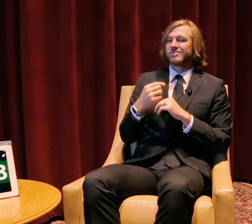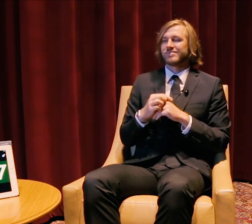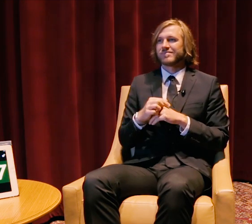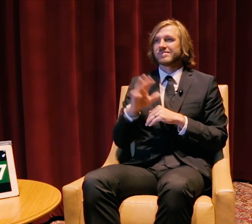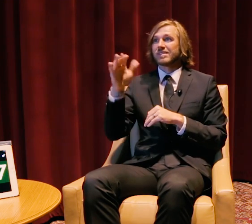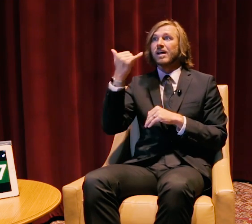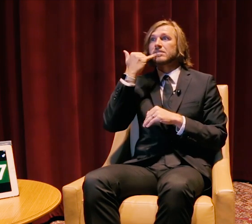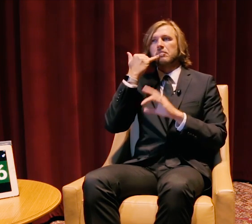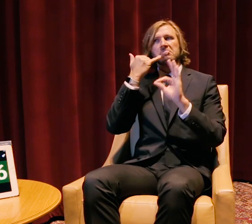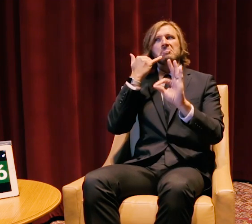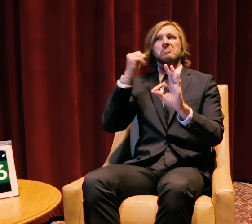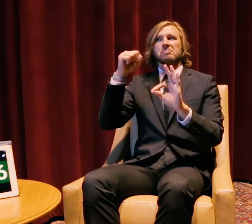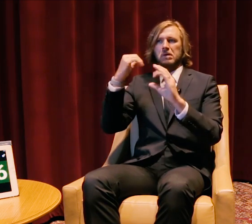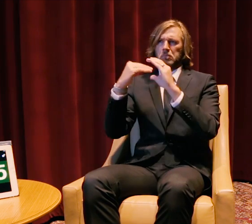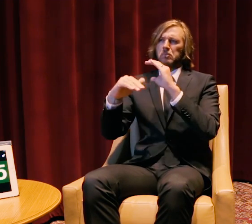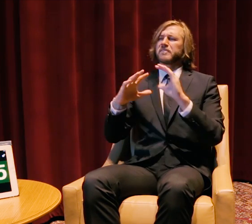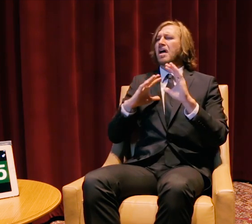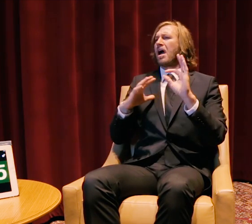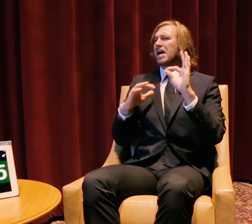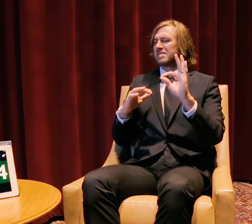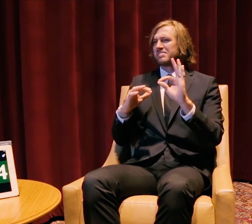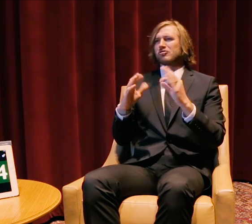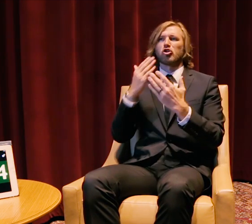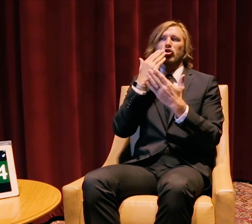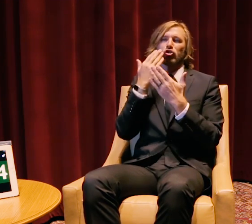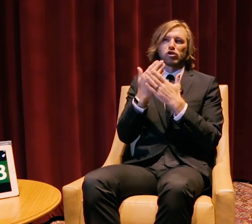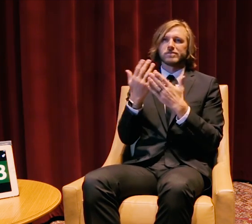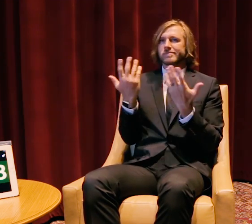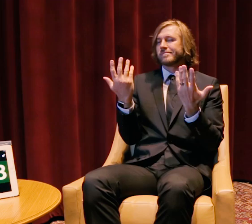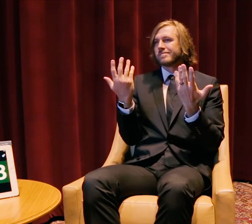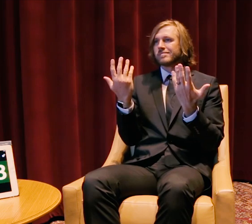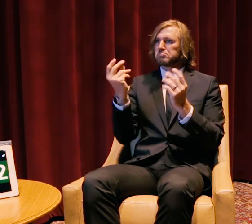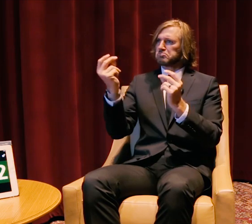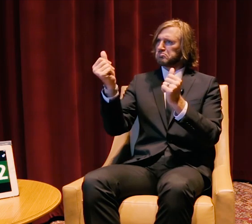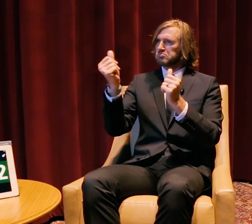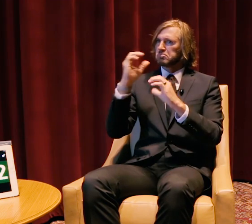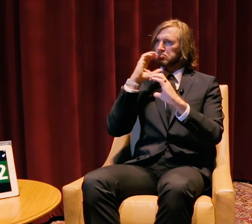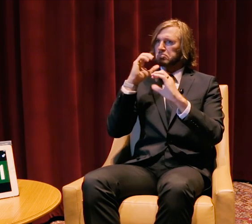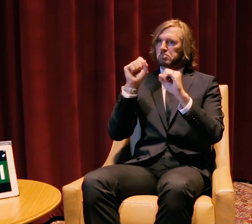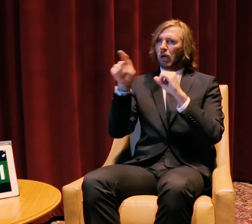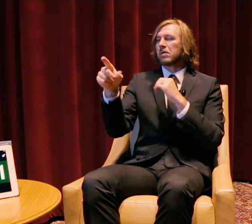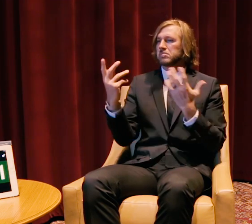The cell phones are great, email's fine, it's great for quick communication,